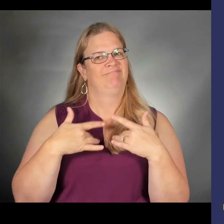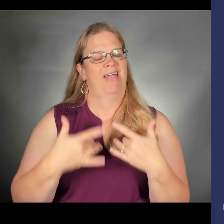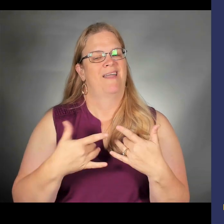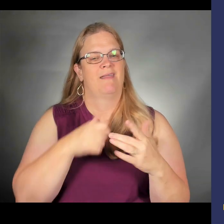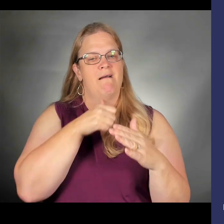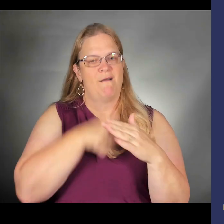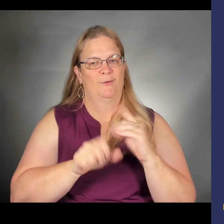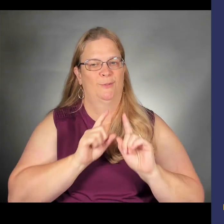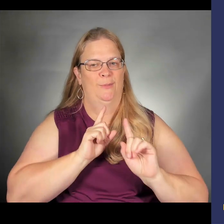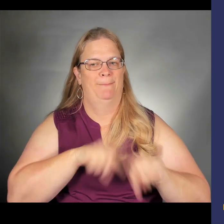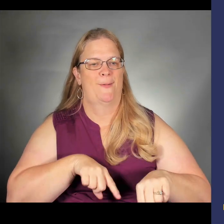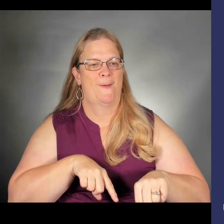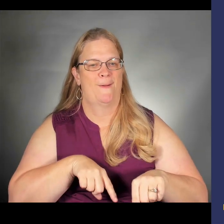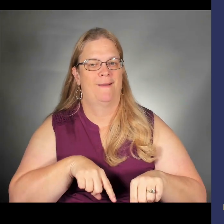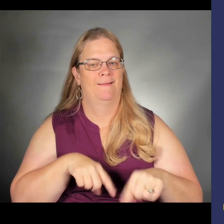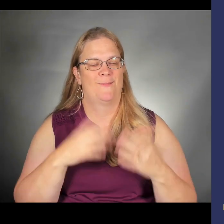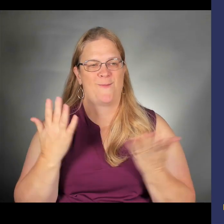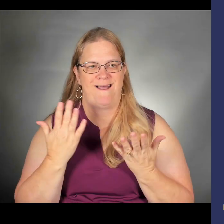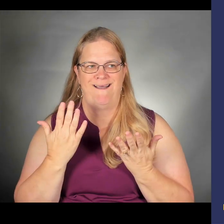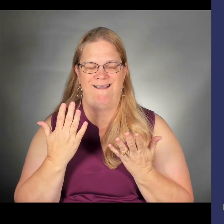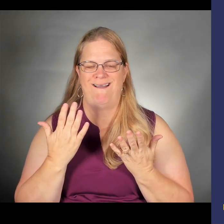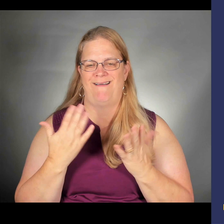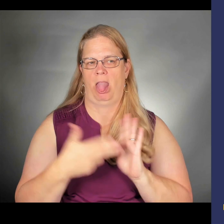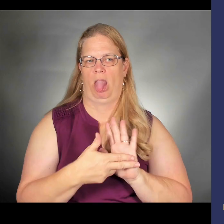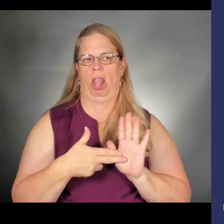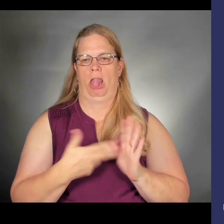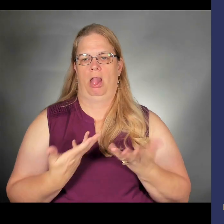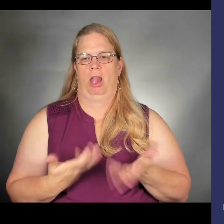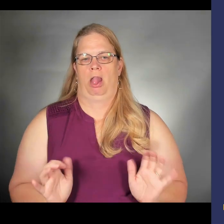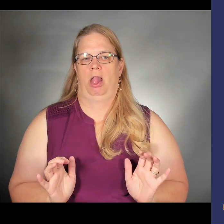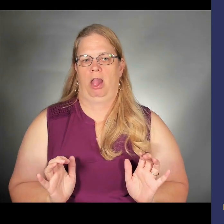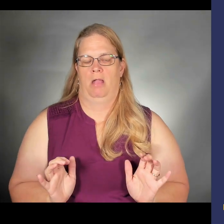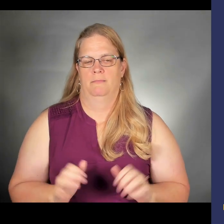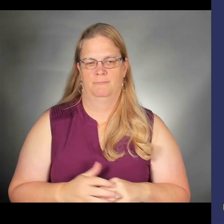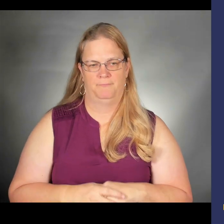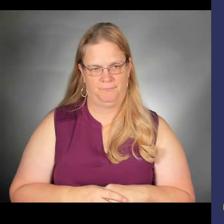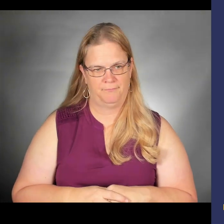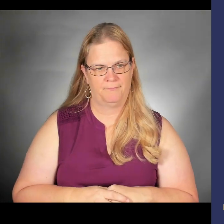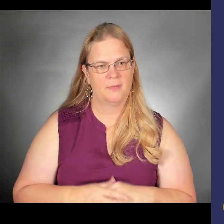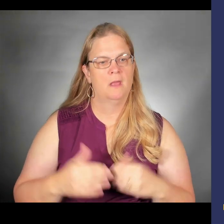Suicide numbers are likely under reported ,and that's due to the social stigma.